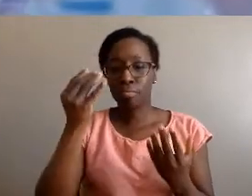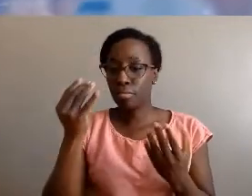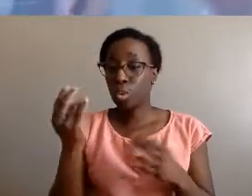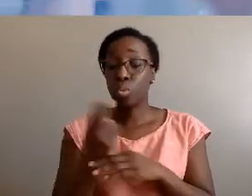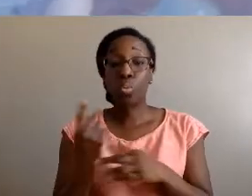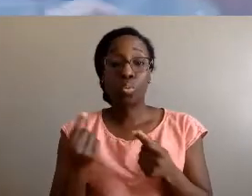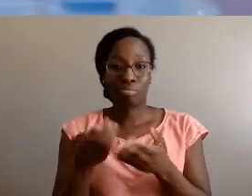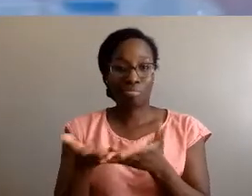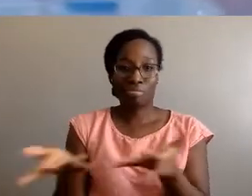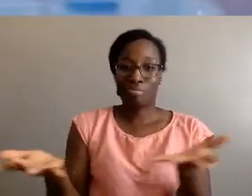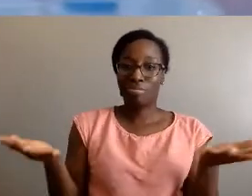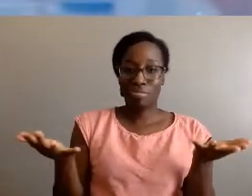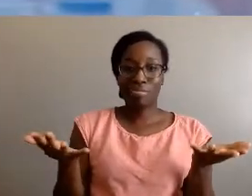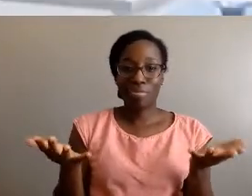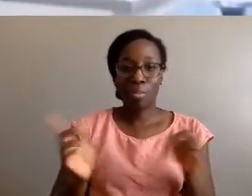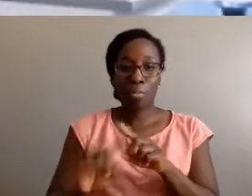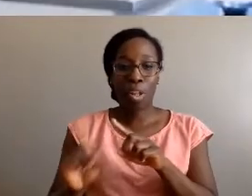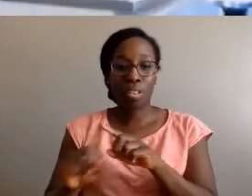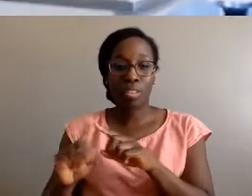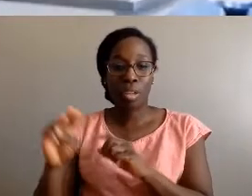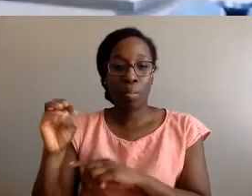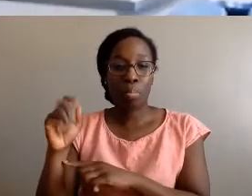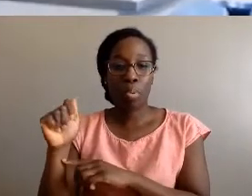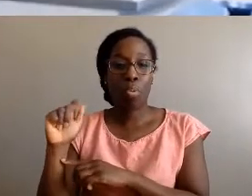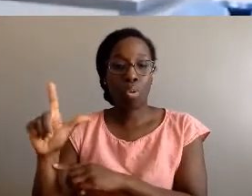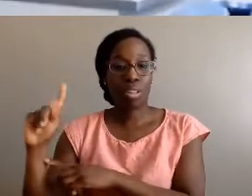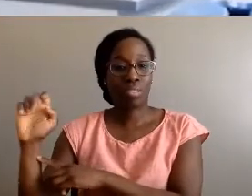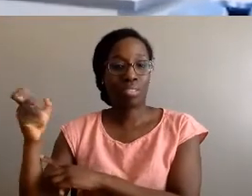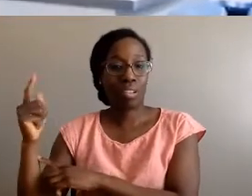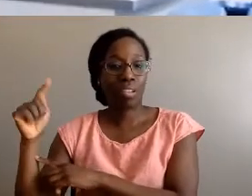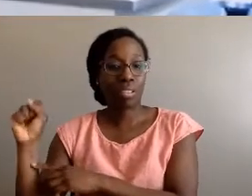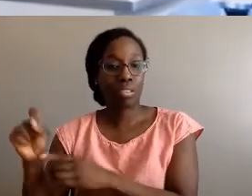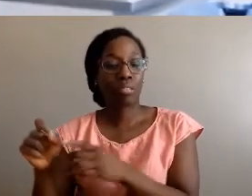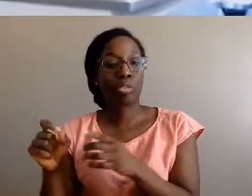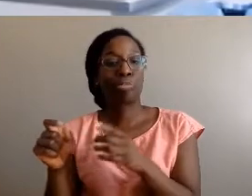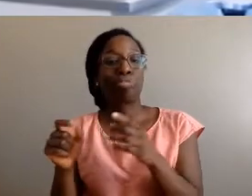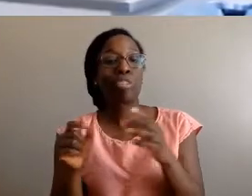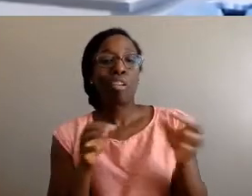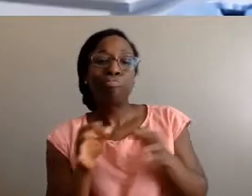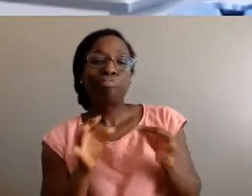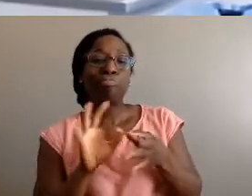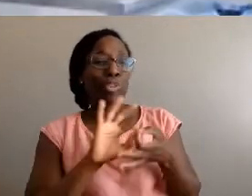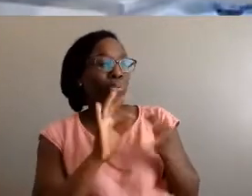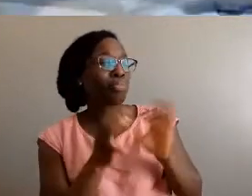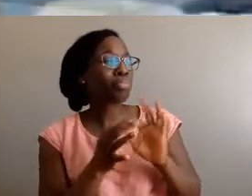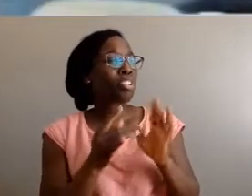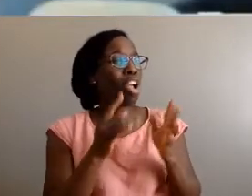Multiliteracies pedagogy will prepare them for their futures.